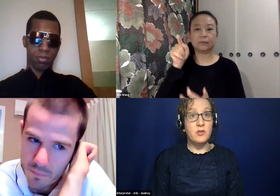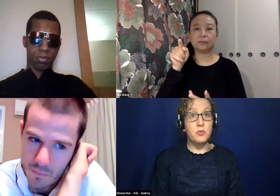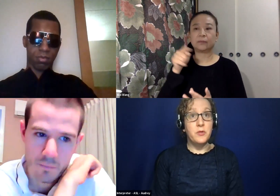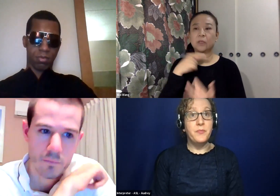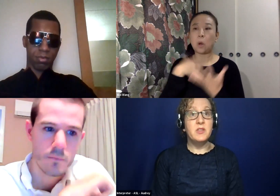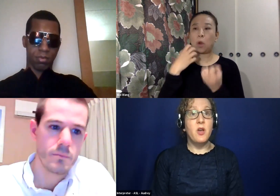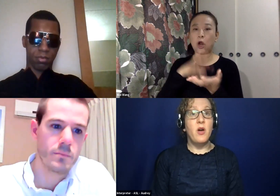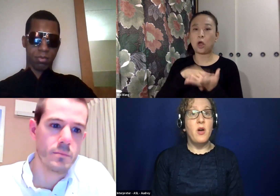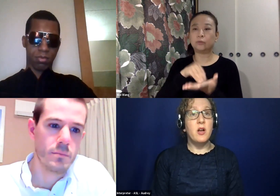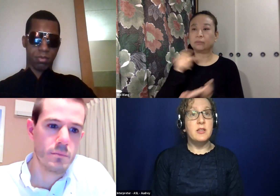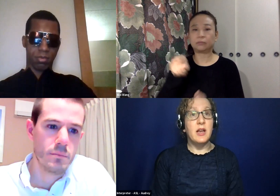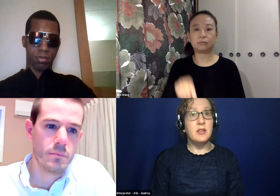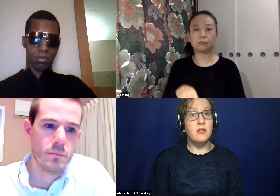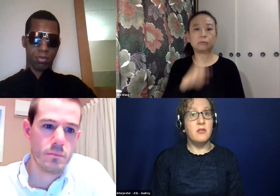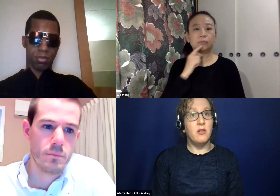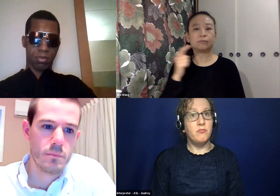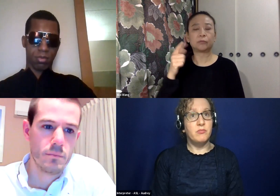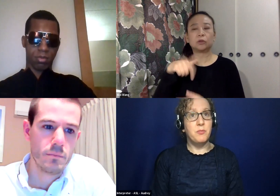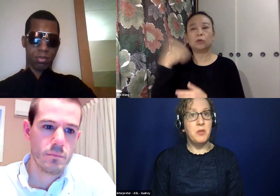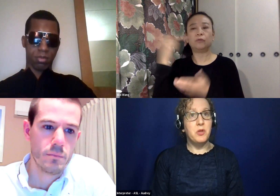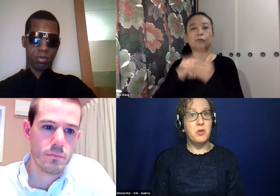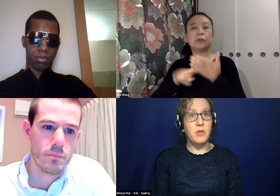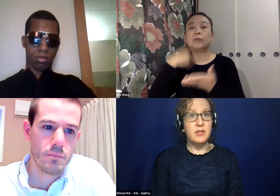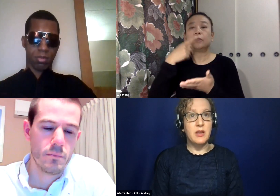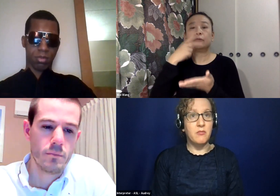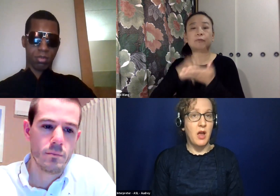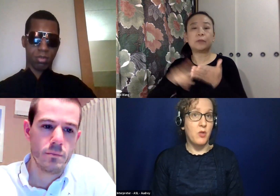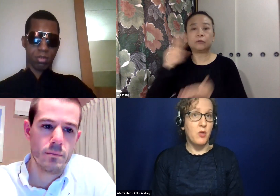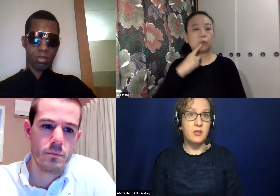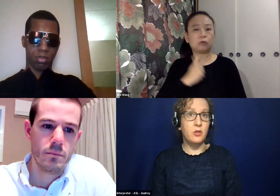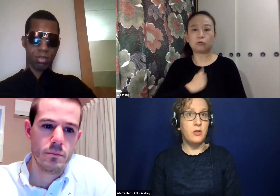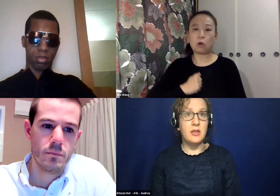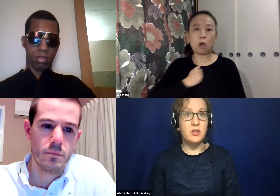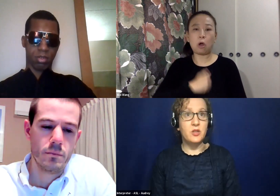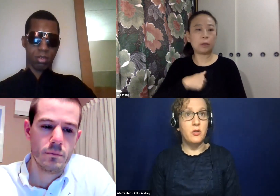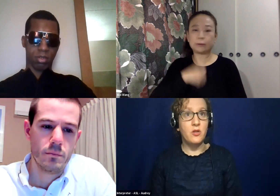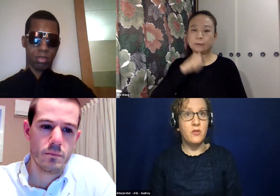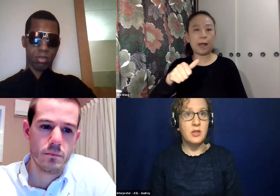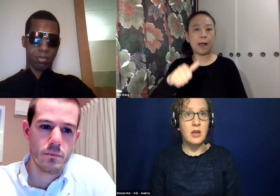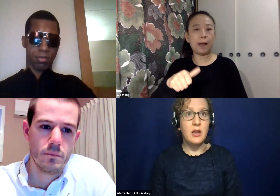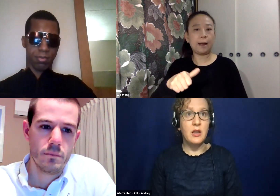to school, so I contacted some people. I said, I'd like to learn. I'd like to go to the University.